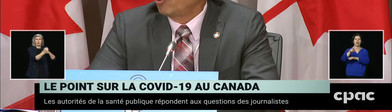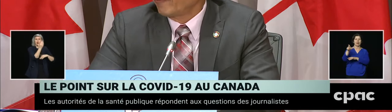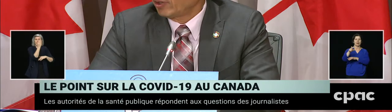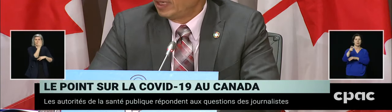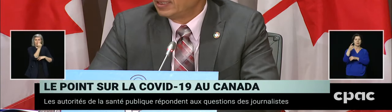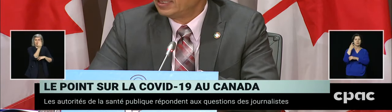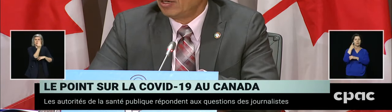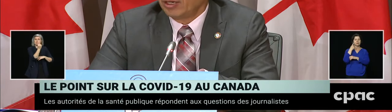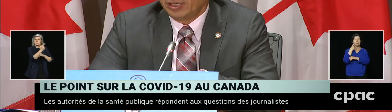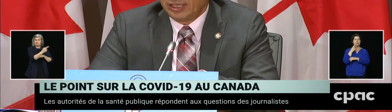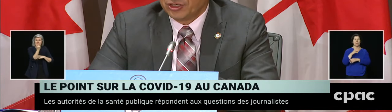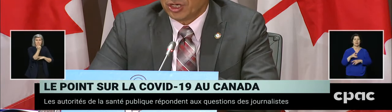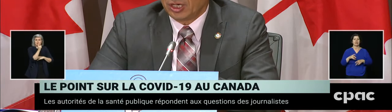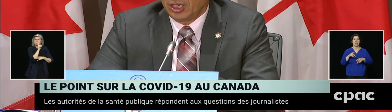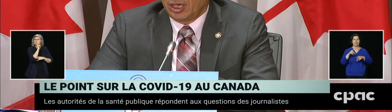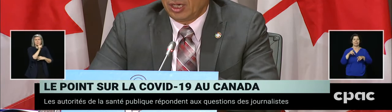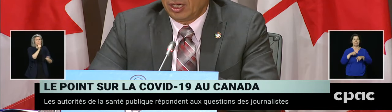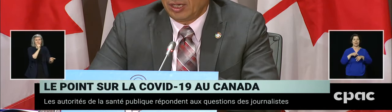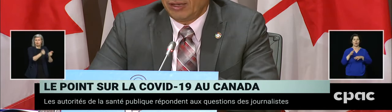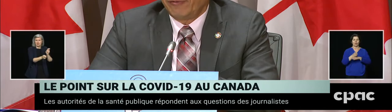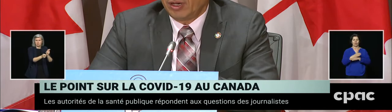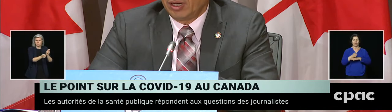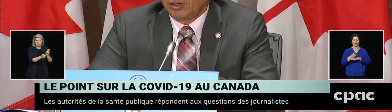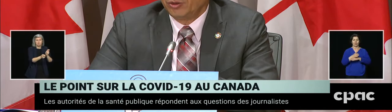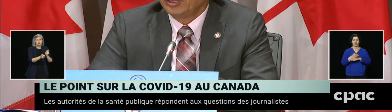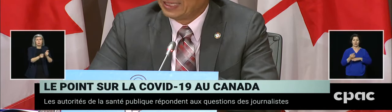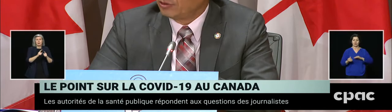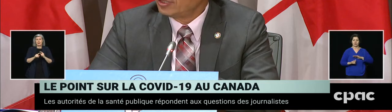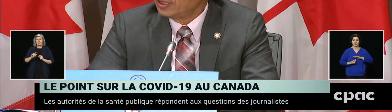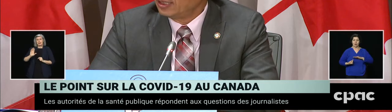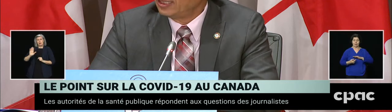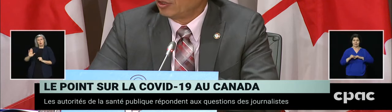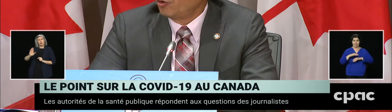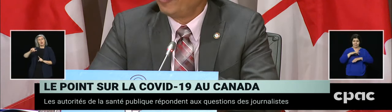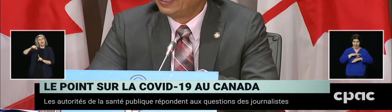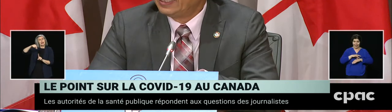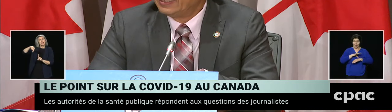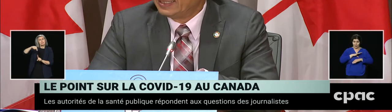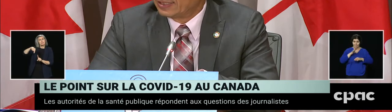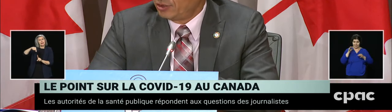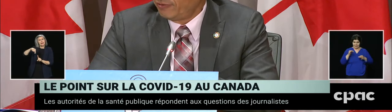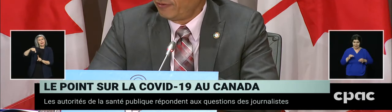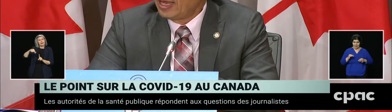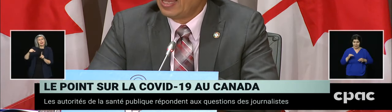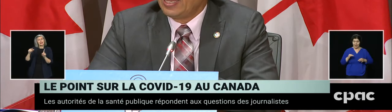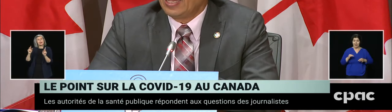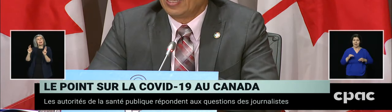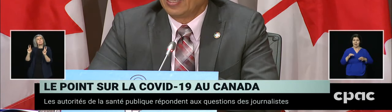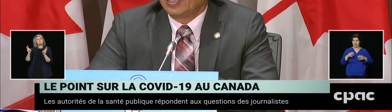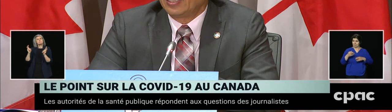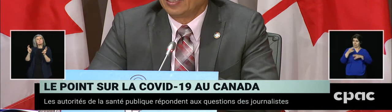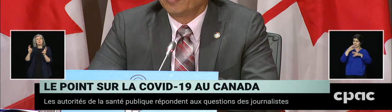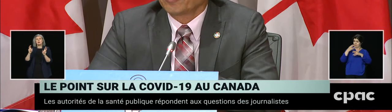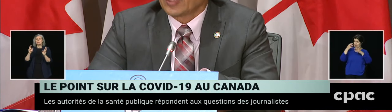WE GOT THE QUESTION FROM QUEBEC.